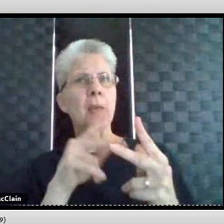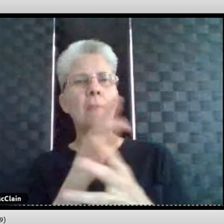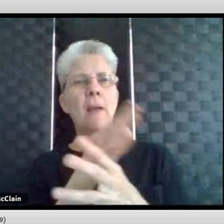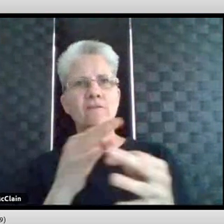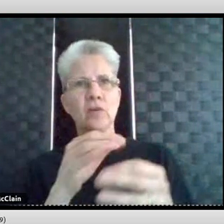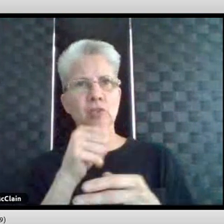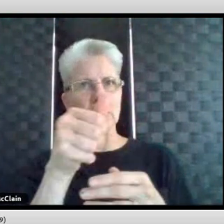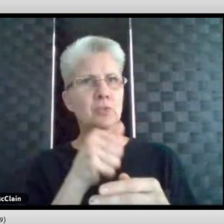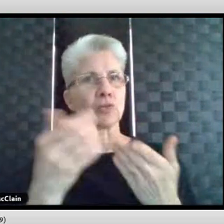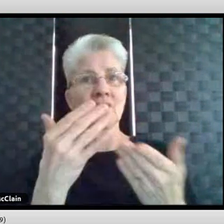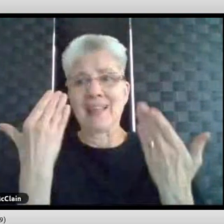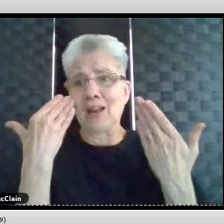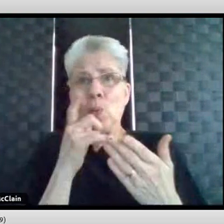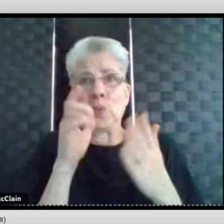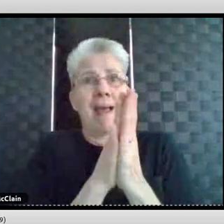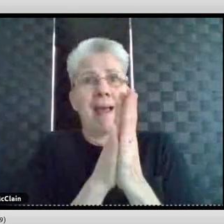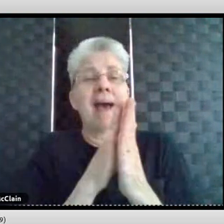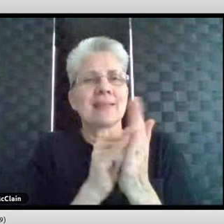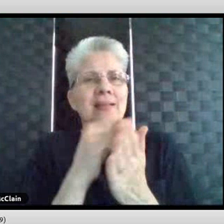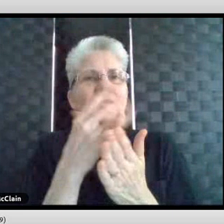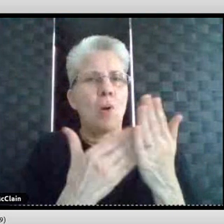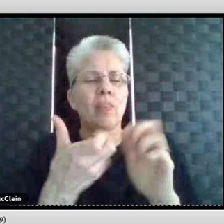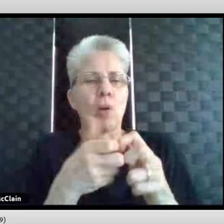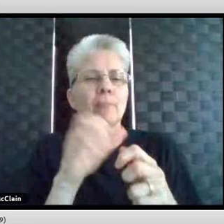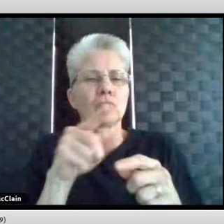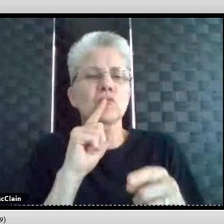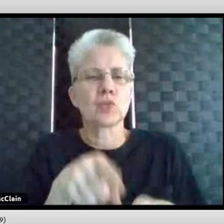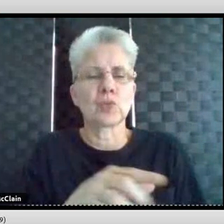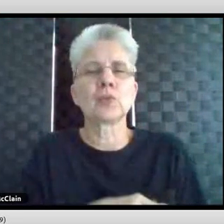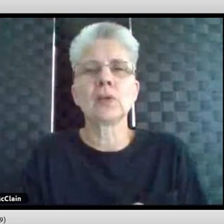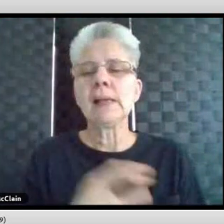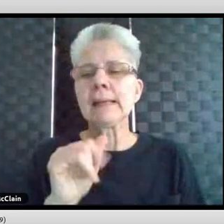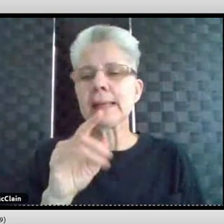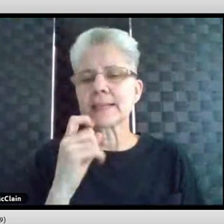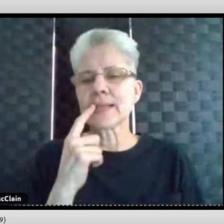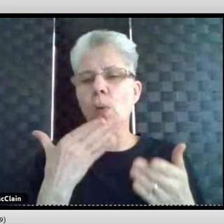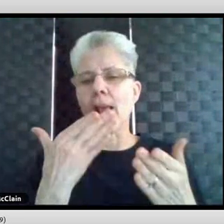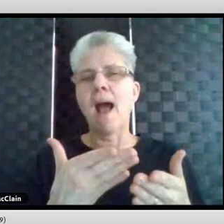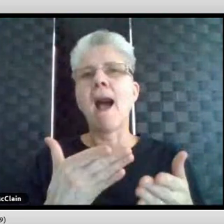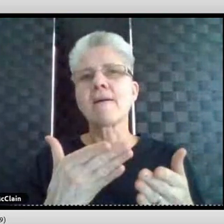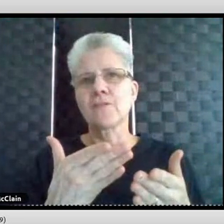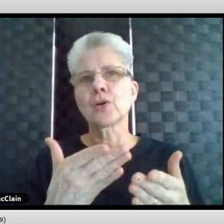Sure. They don't know who to ask. That's part of the problem, isn't it? And Candice said, "We offer maps and sell bus passes."